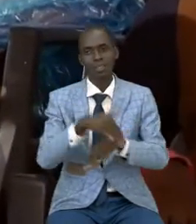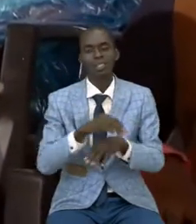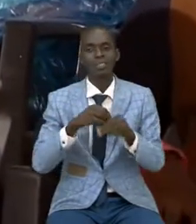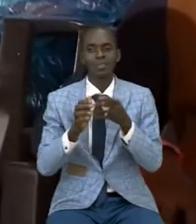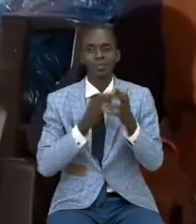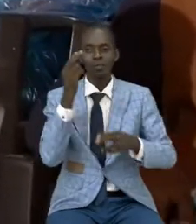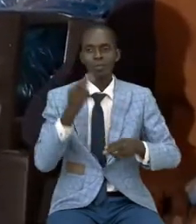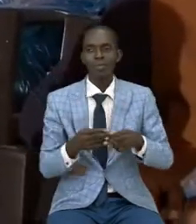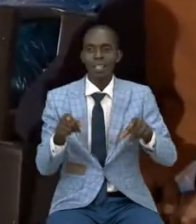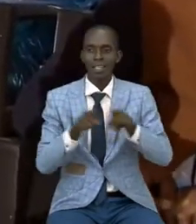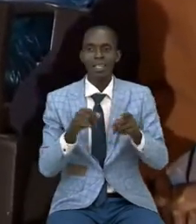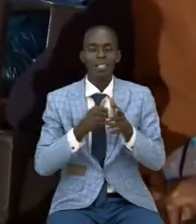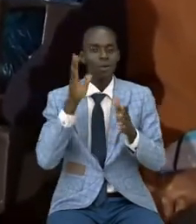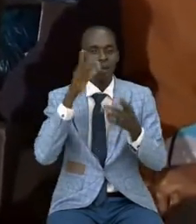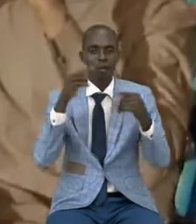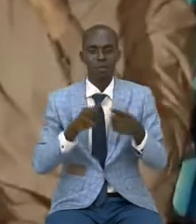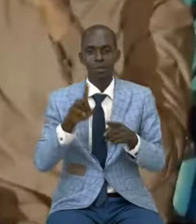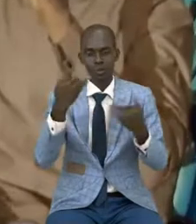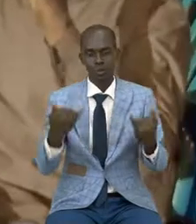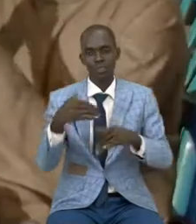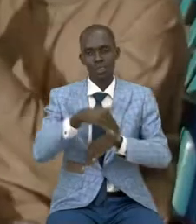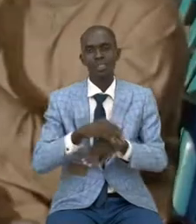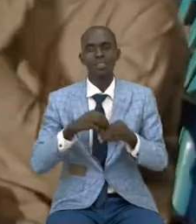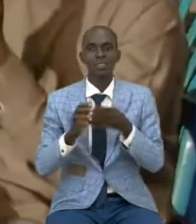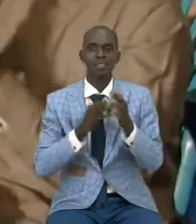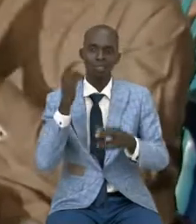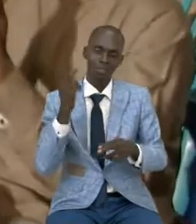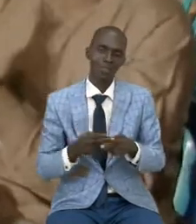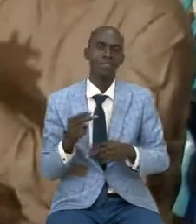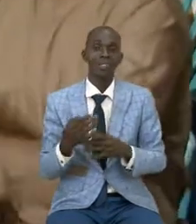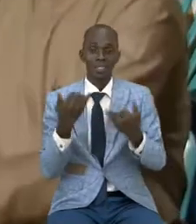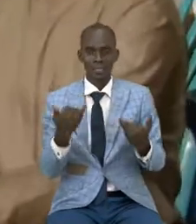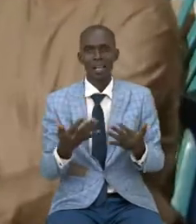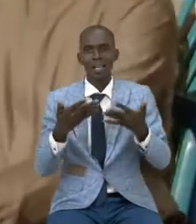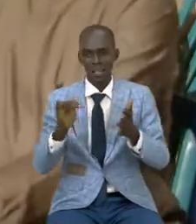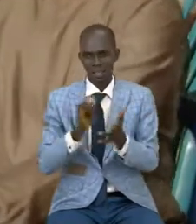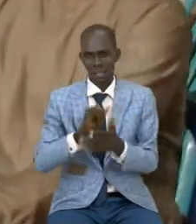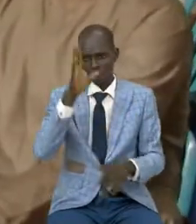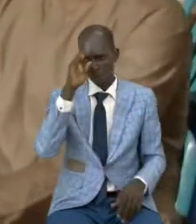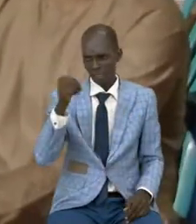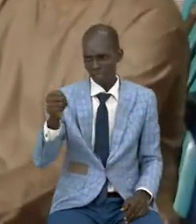like it will happen to you tonight let the man come up and talk to you tonight and say